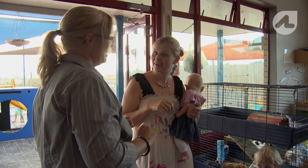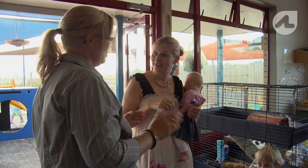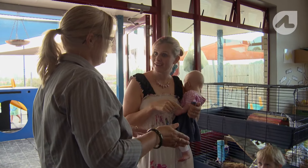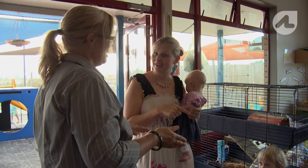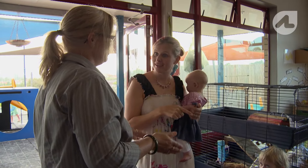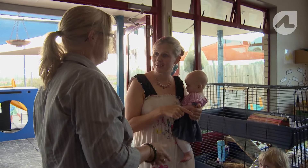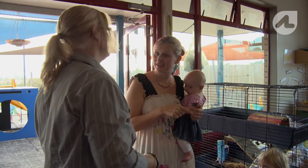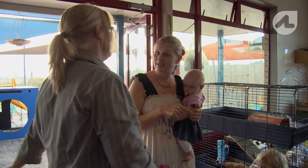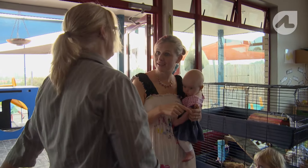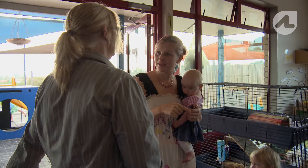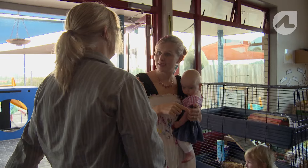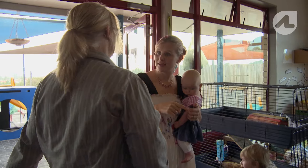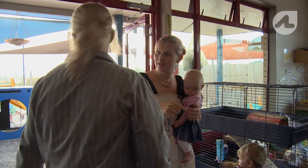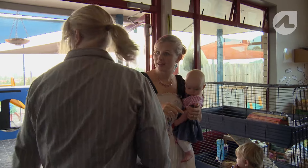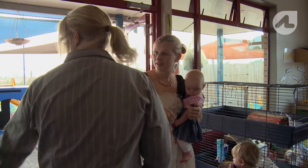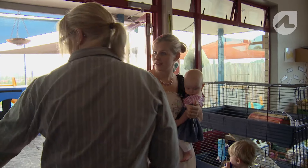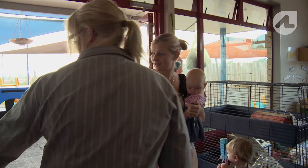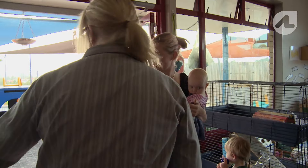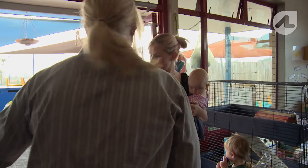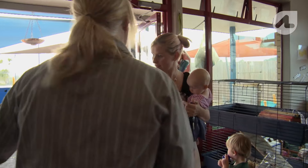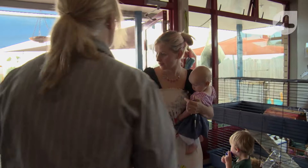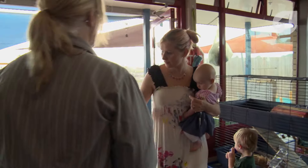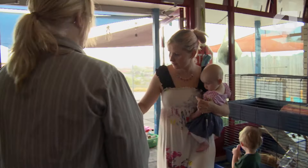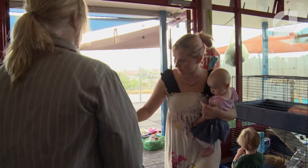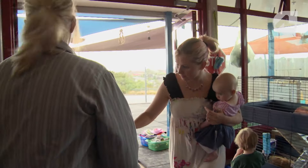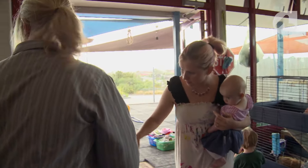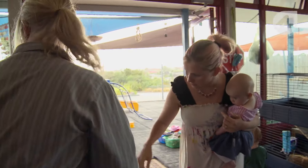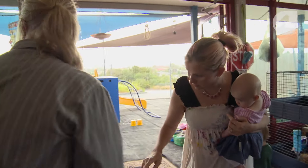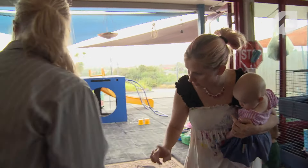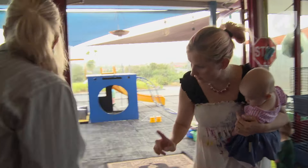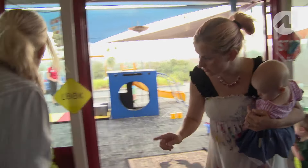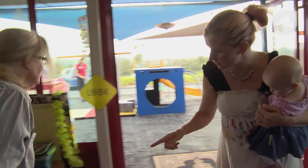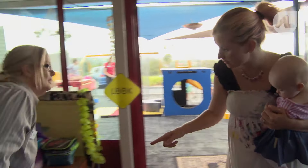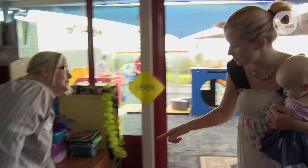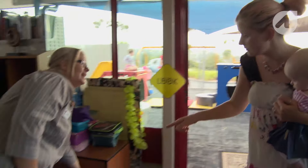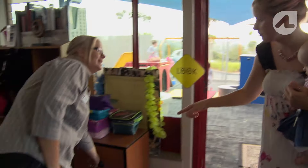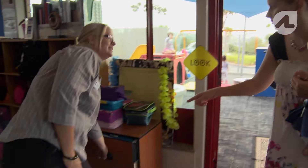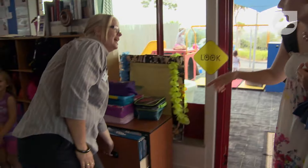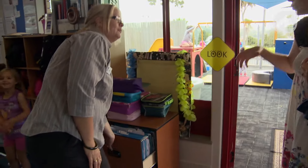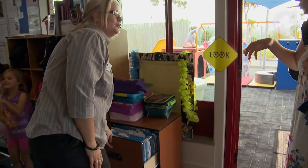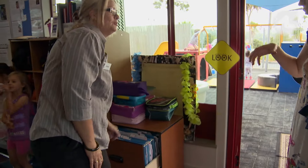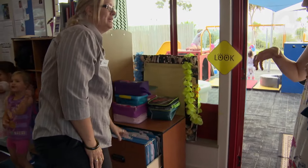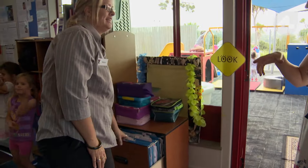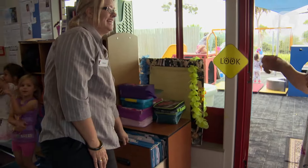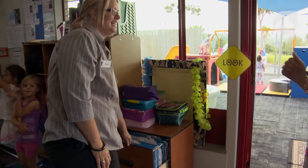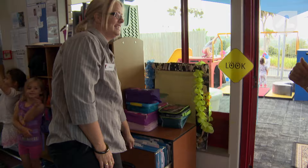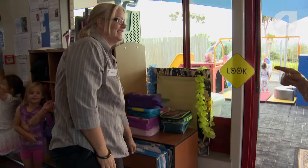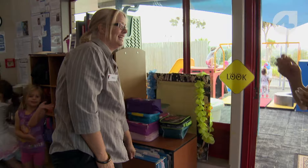(Teacher) I think he's got some artwork, I'll check, because this is where the artwork is. What's that? (Teacher) His artwork will be in here.